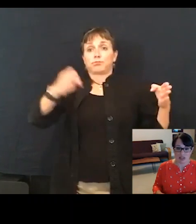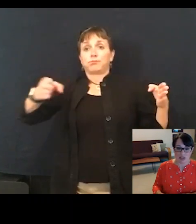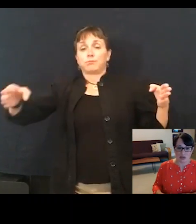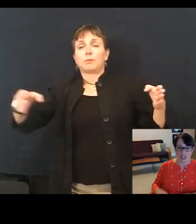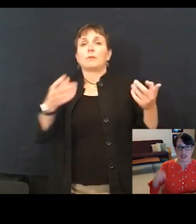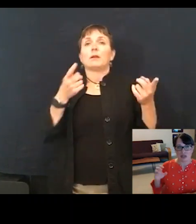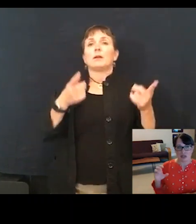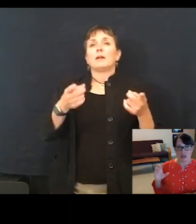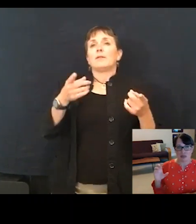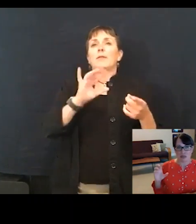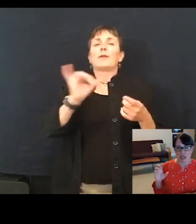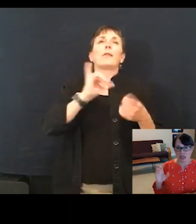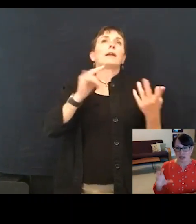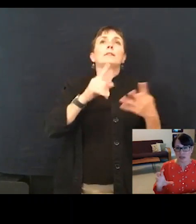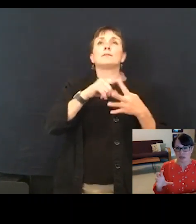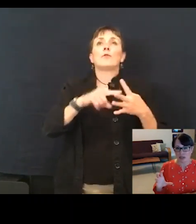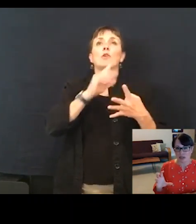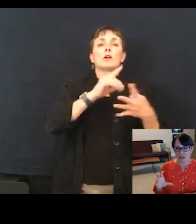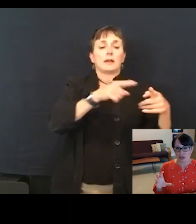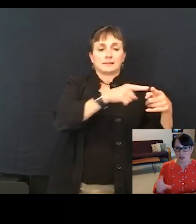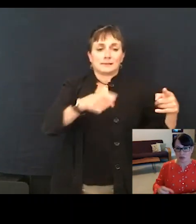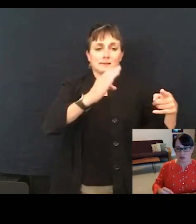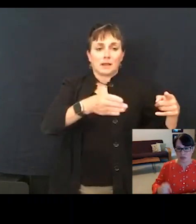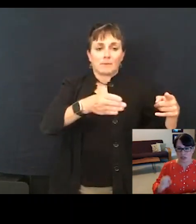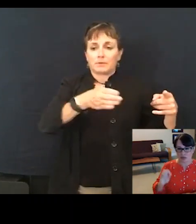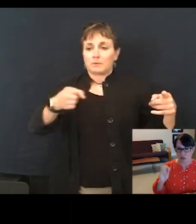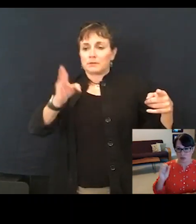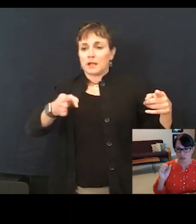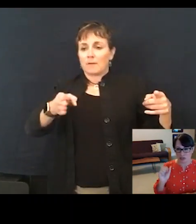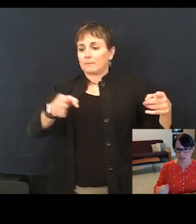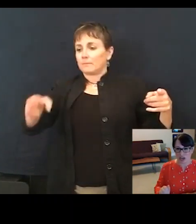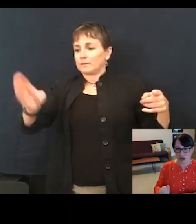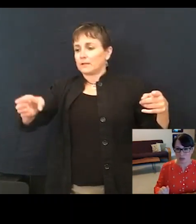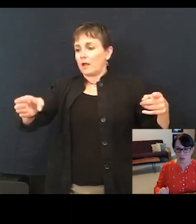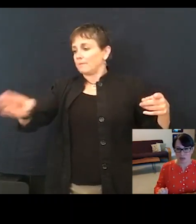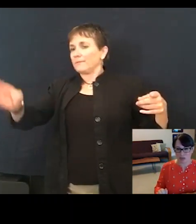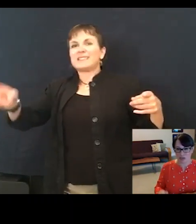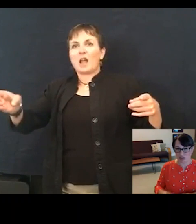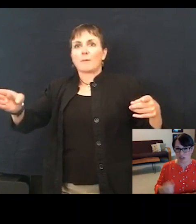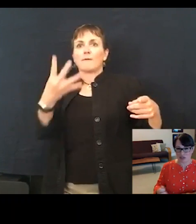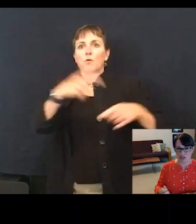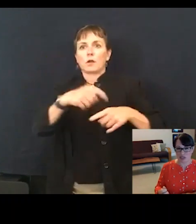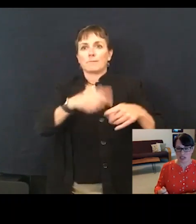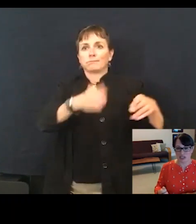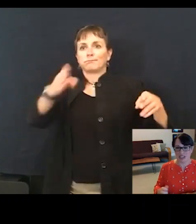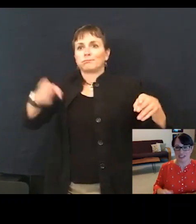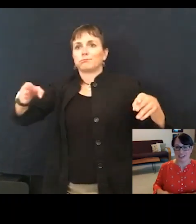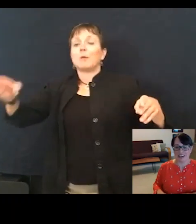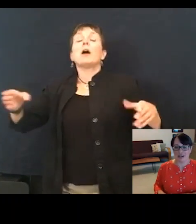They don't necessarily make the protein formation stop, but they're almost like a yield sign.